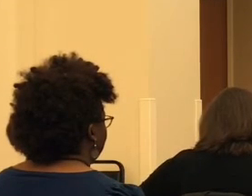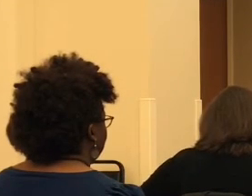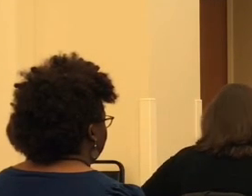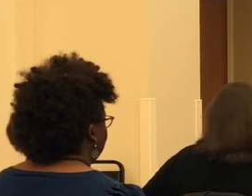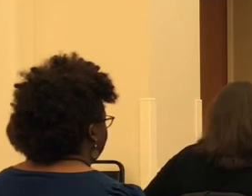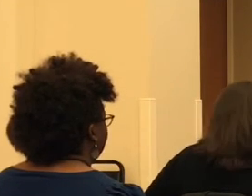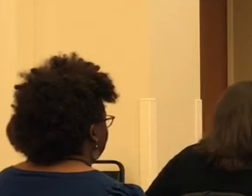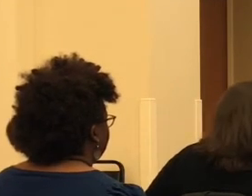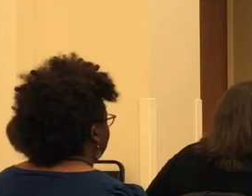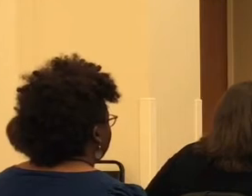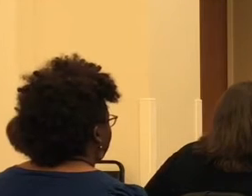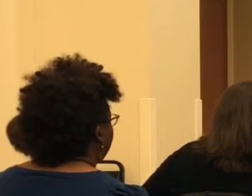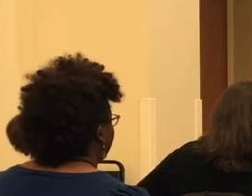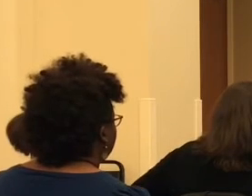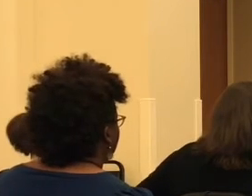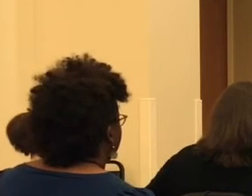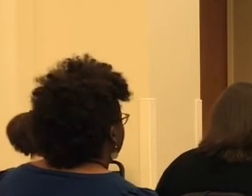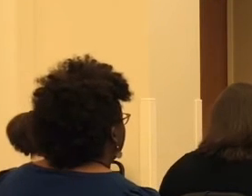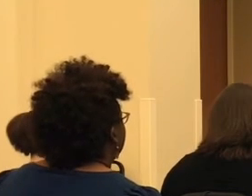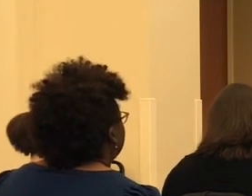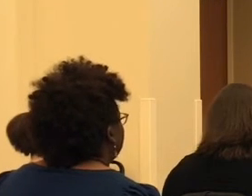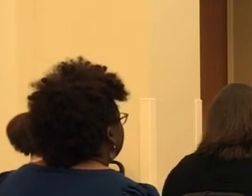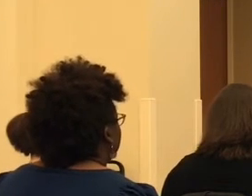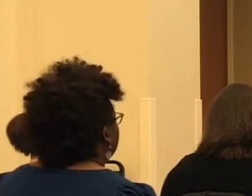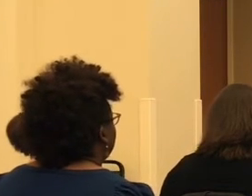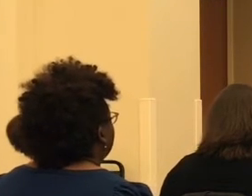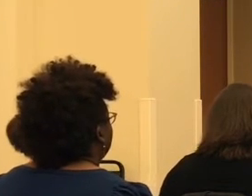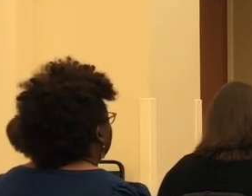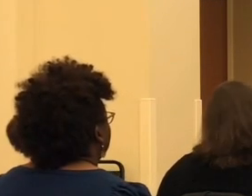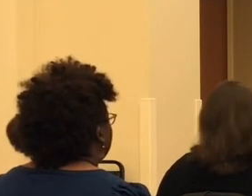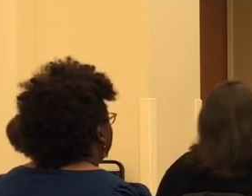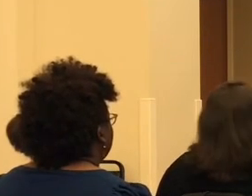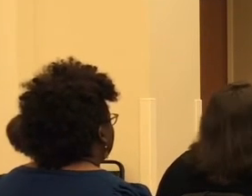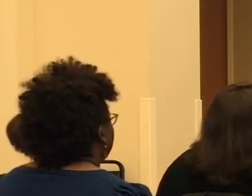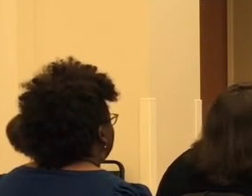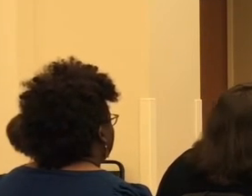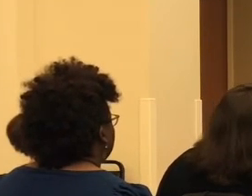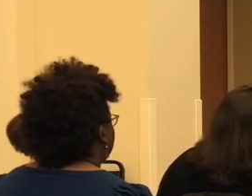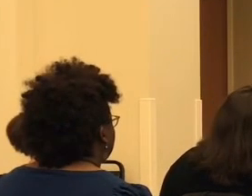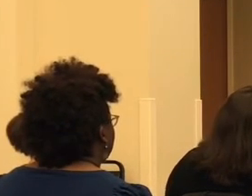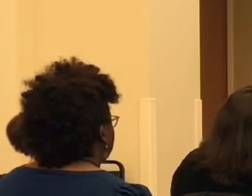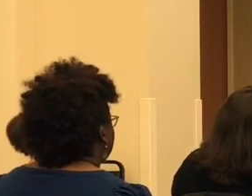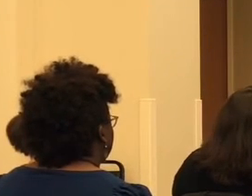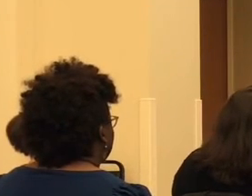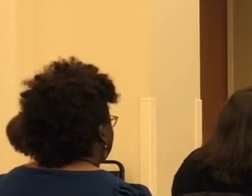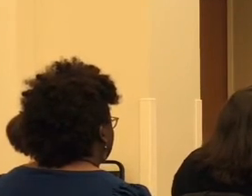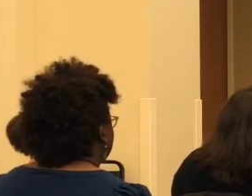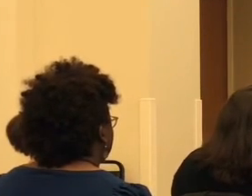It can be accessible it can be used for people who are who have autism who have down syndrome that utilize sign language to communicate